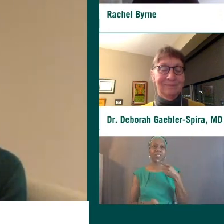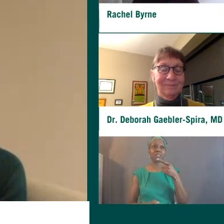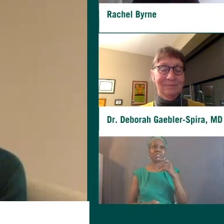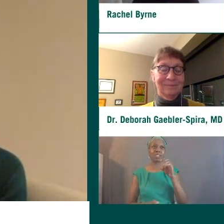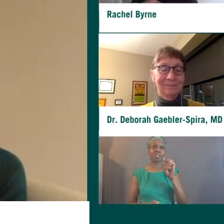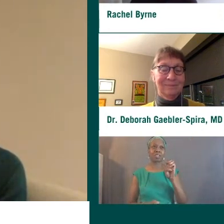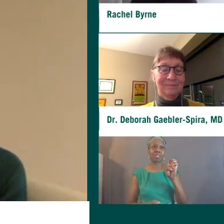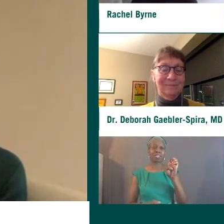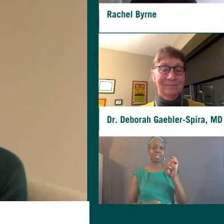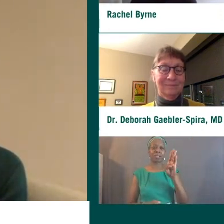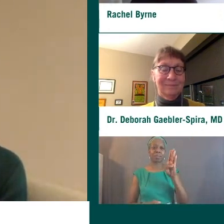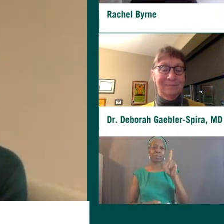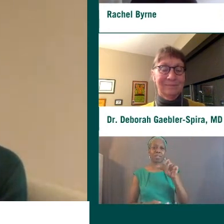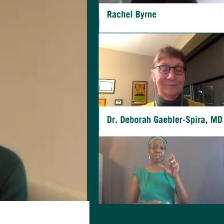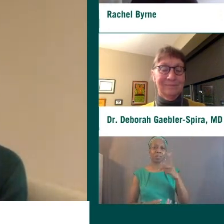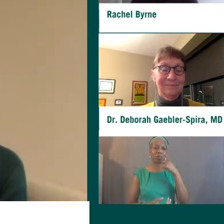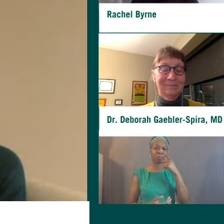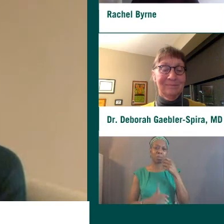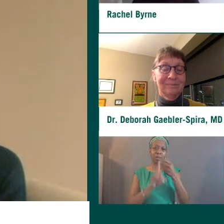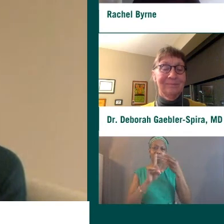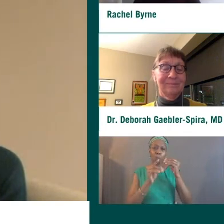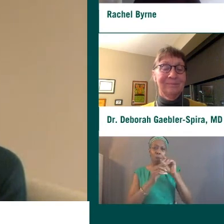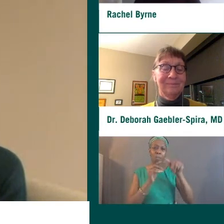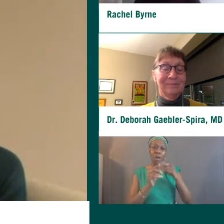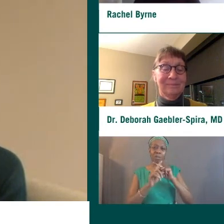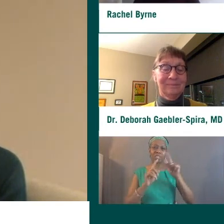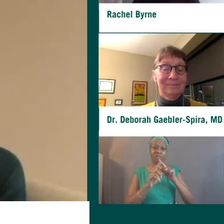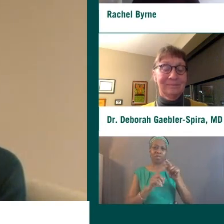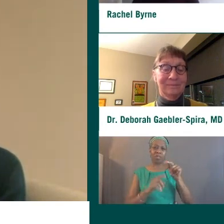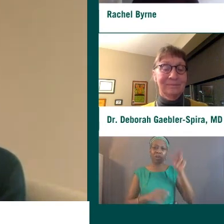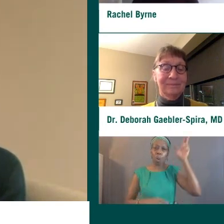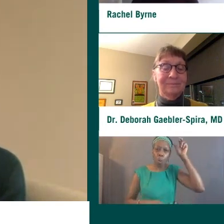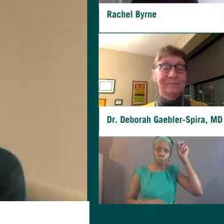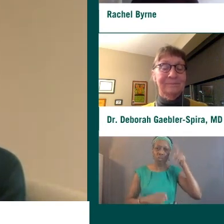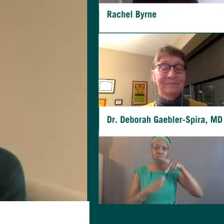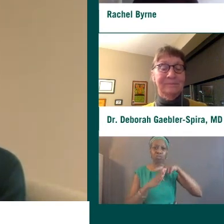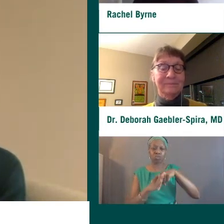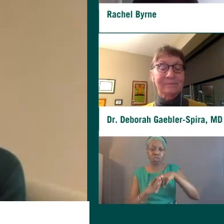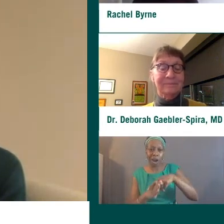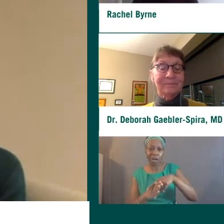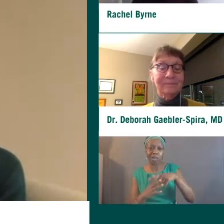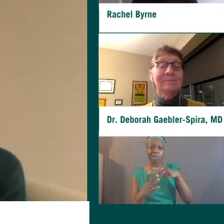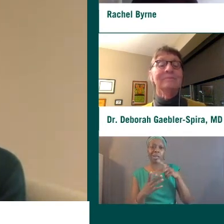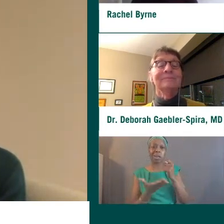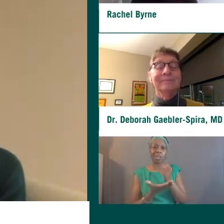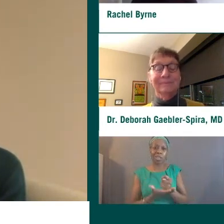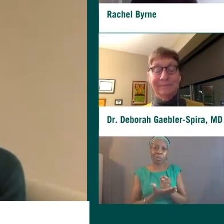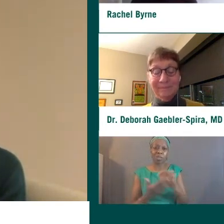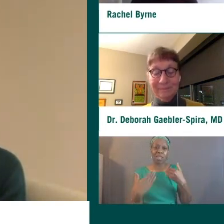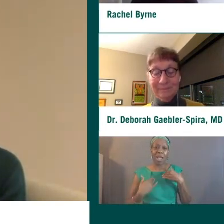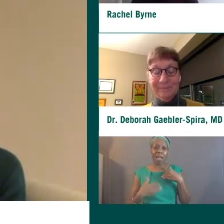of different horse riding that's available. There's horse riding for therapy. So there's something for therapy.